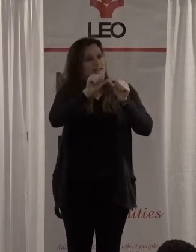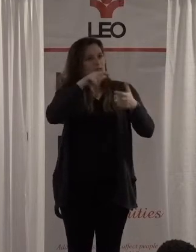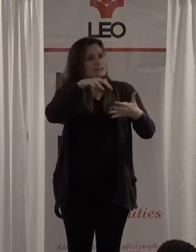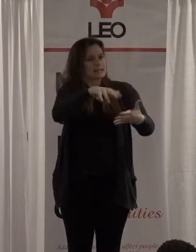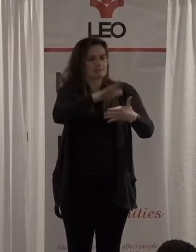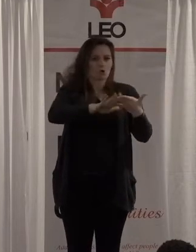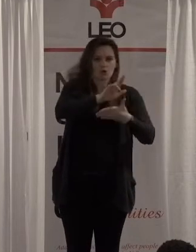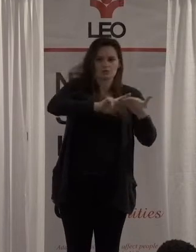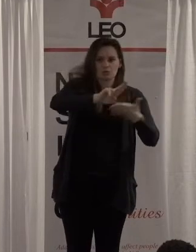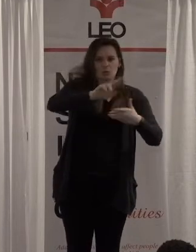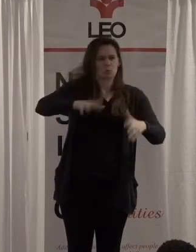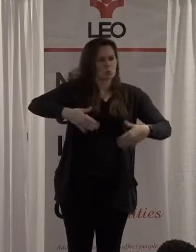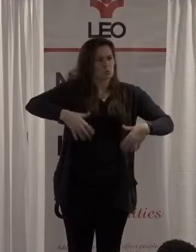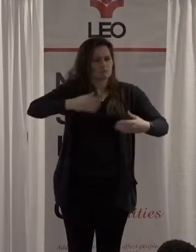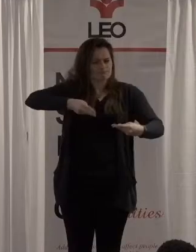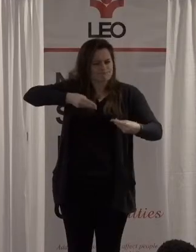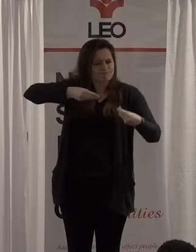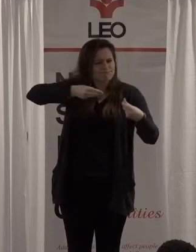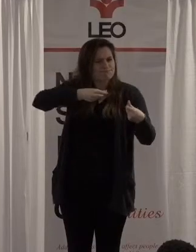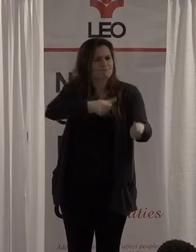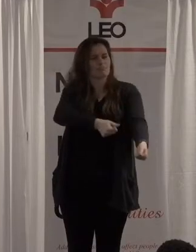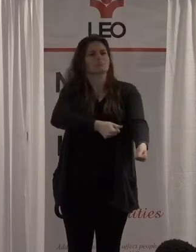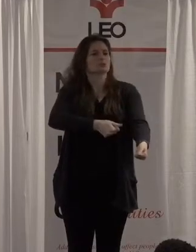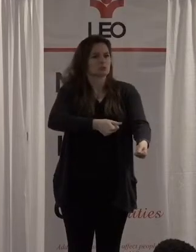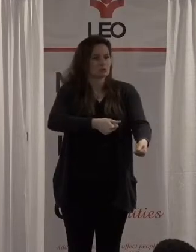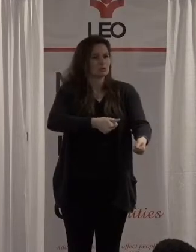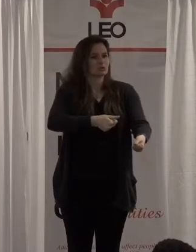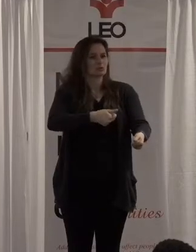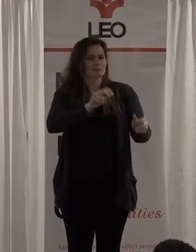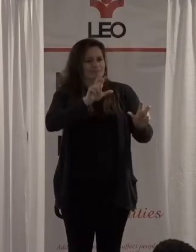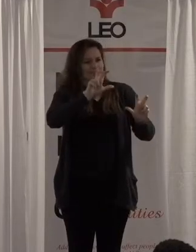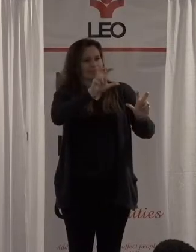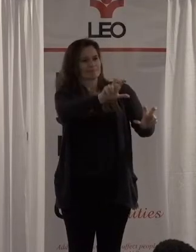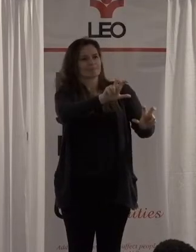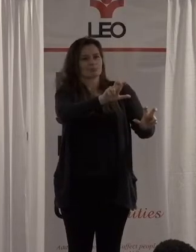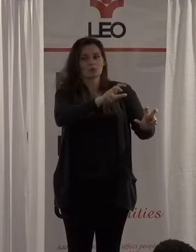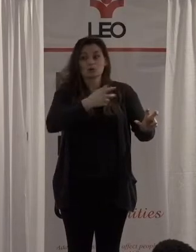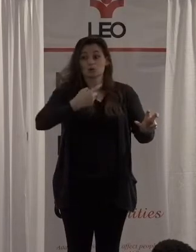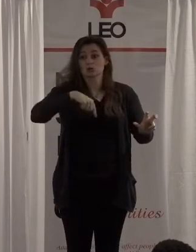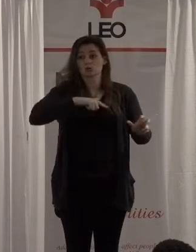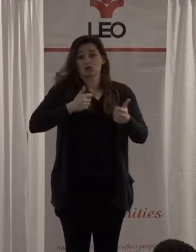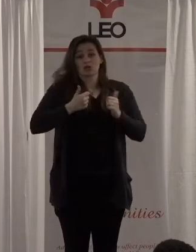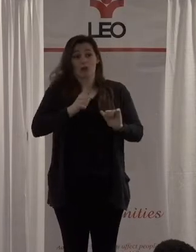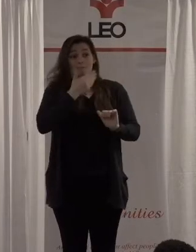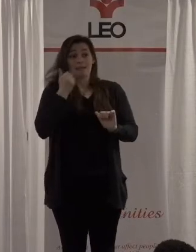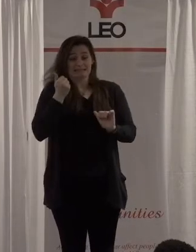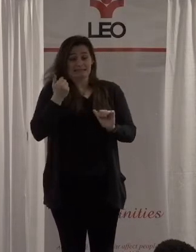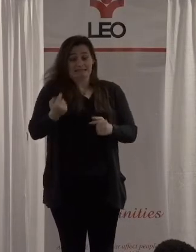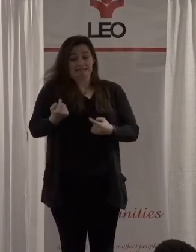SO WE ARE DOING OUR BEST AND HAVE BEEN DOING OUR BEST FOR A NUMBER OF YEARS